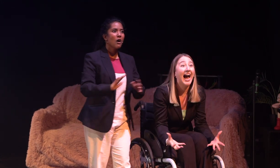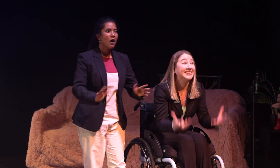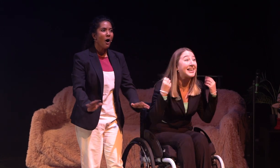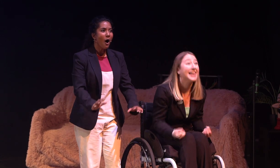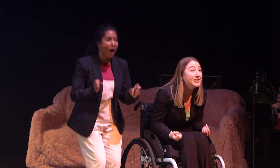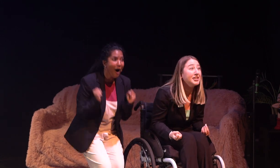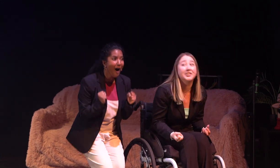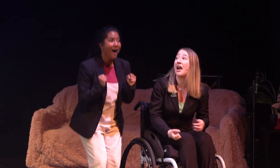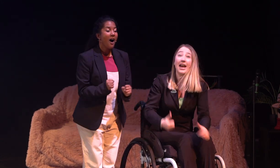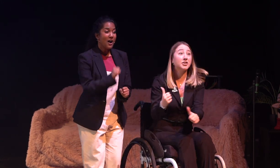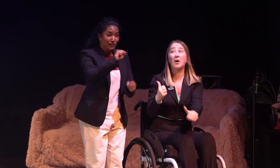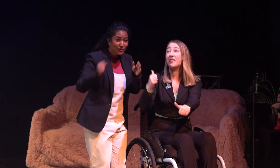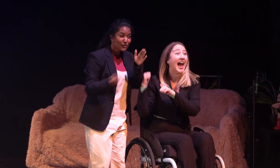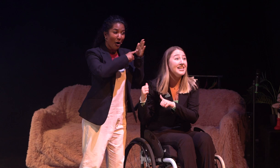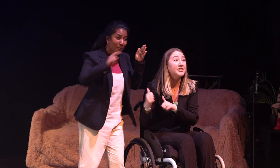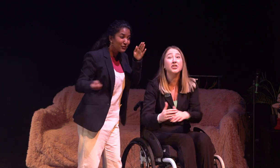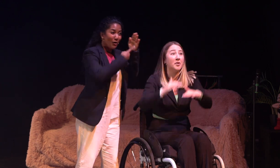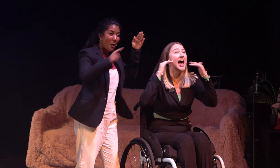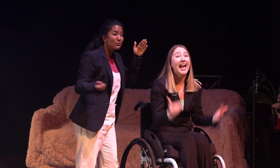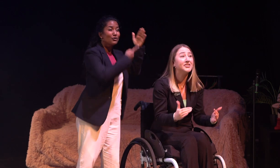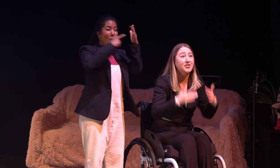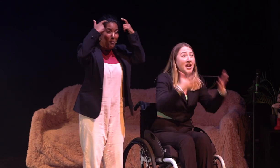and me arse clenches! It's one of the Hendersons, from the Henderson and